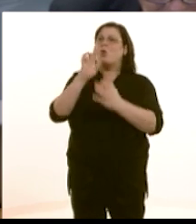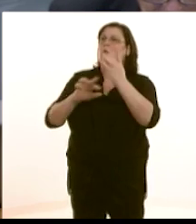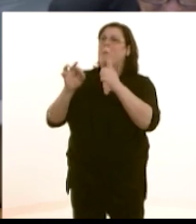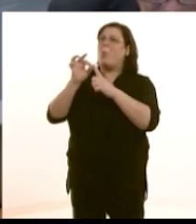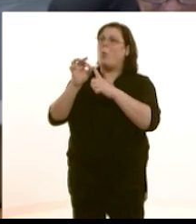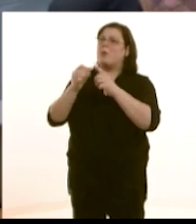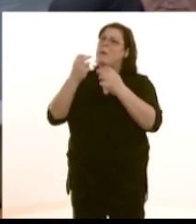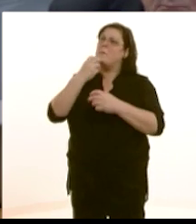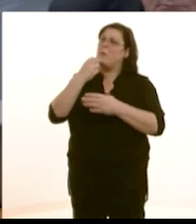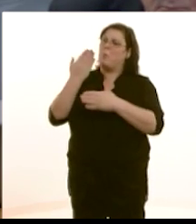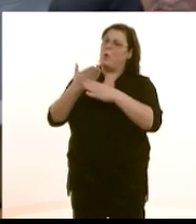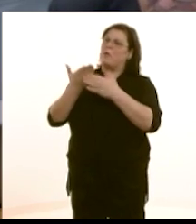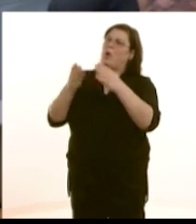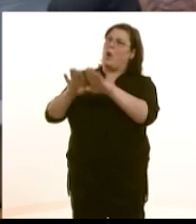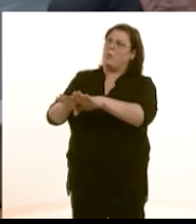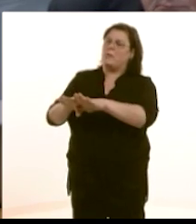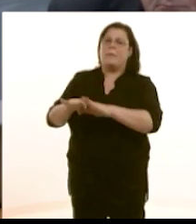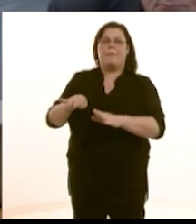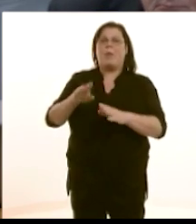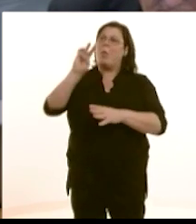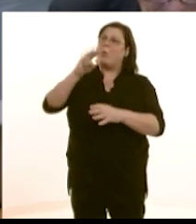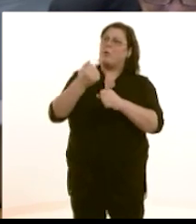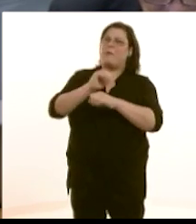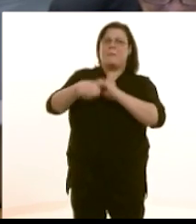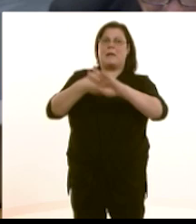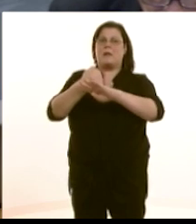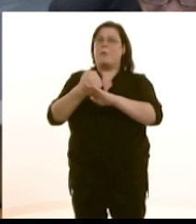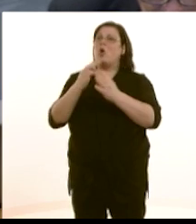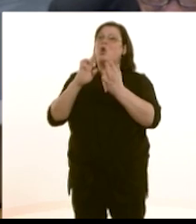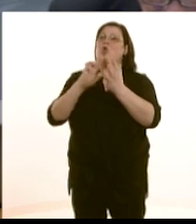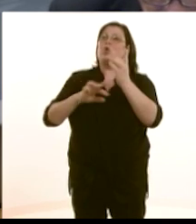of years ago now, the Welsh Government set up Newport Unlimited, a development company